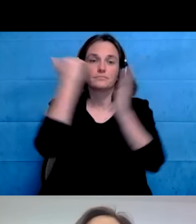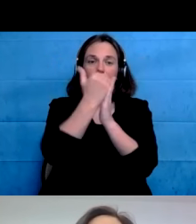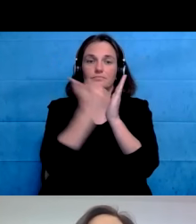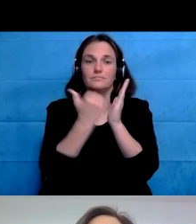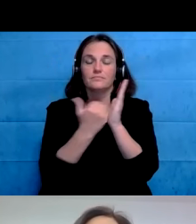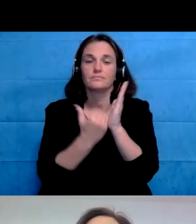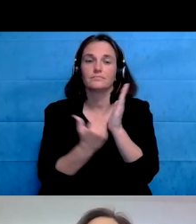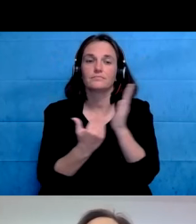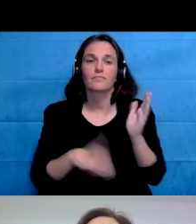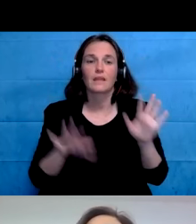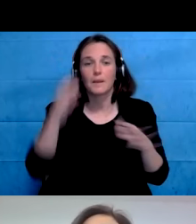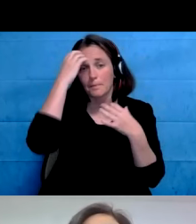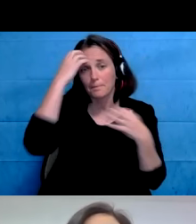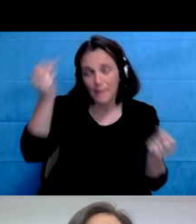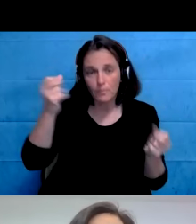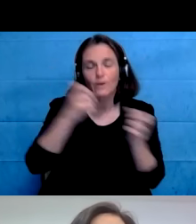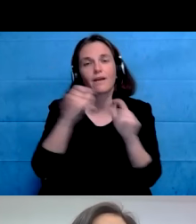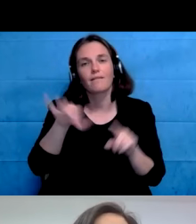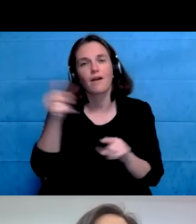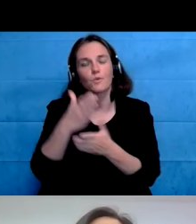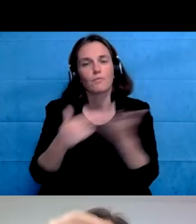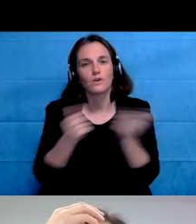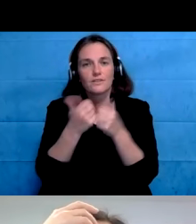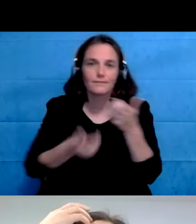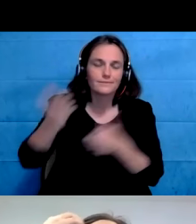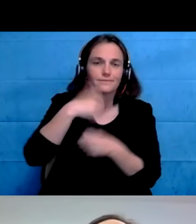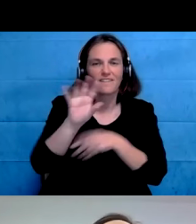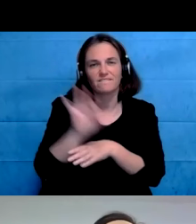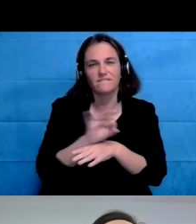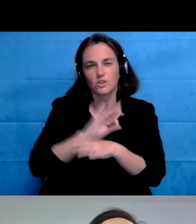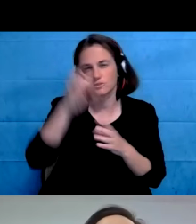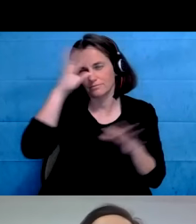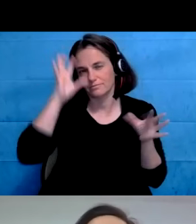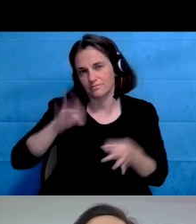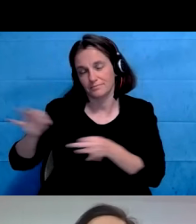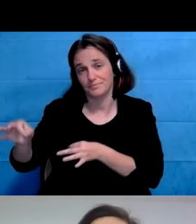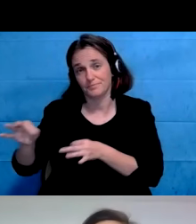and other parts of executive function. A lot of these people will report what's known as chronic malaise,